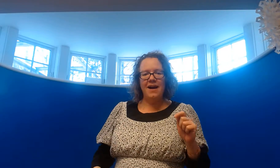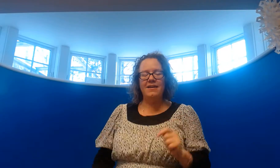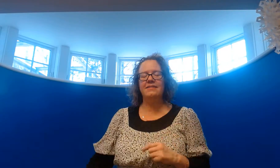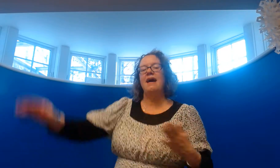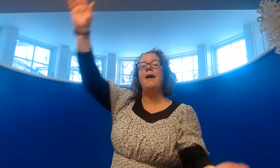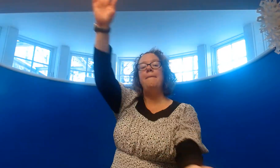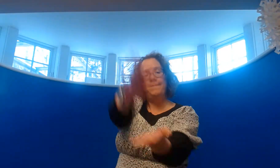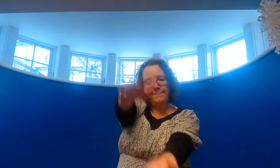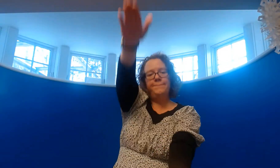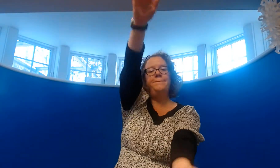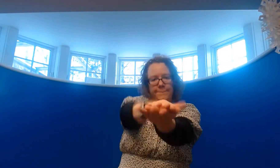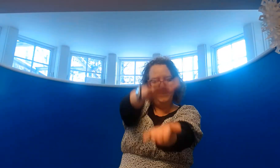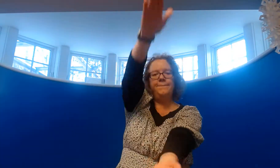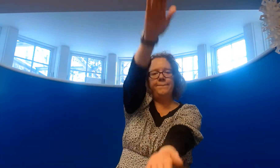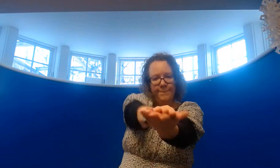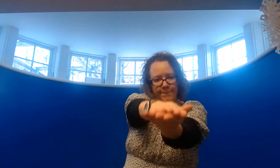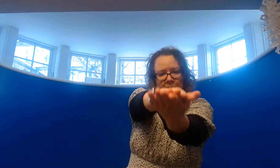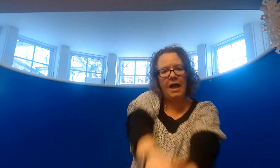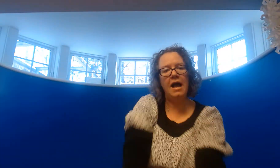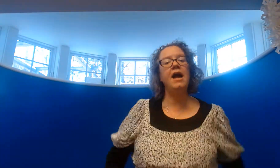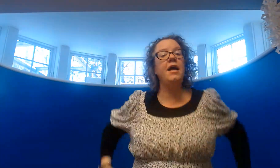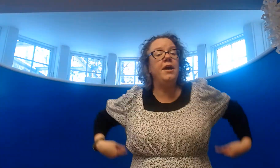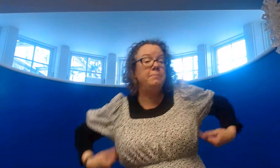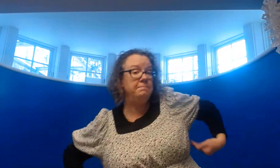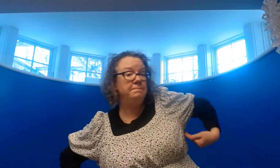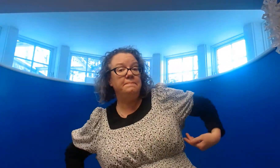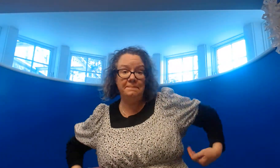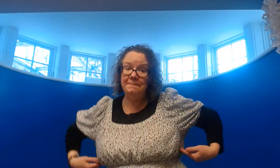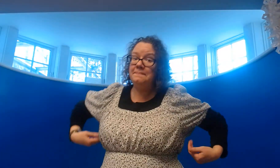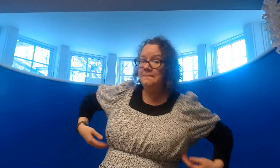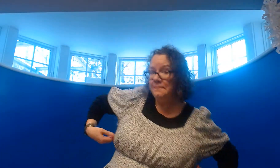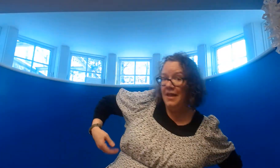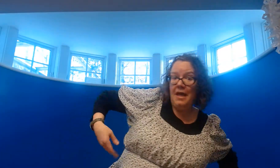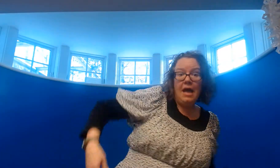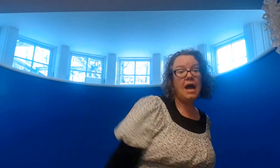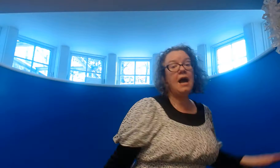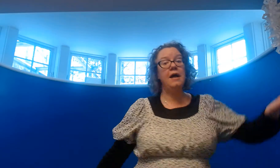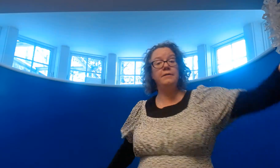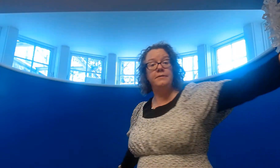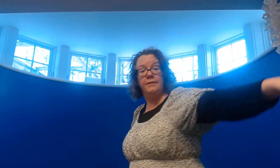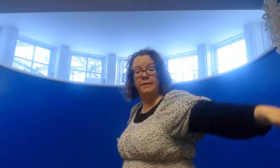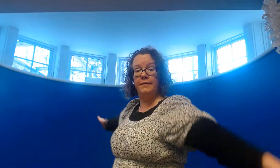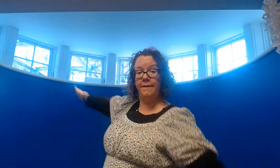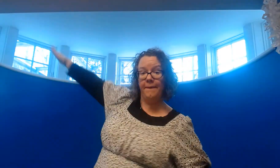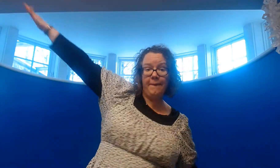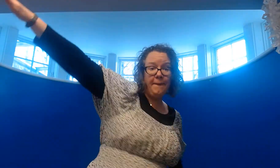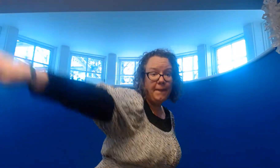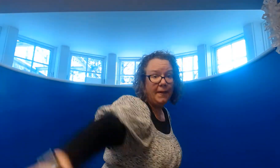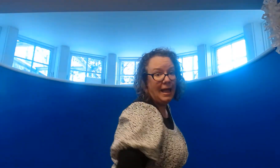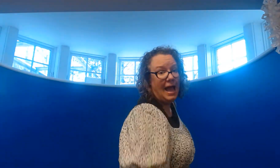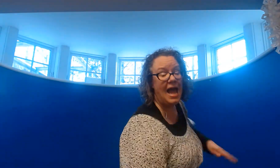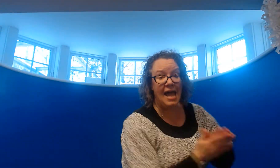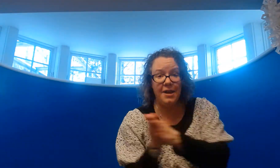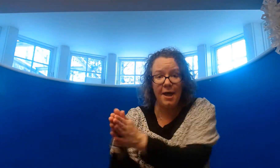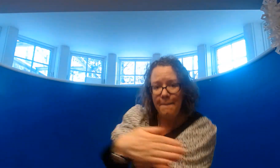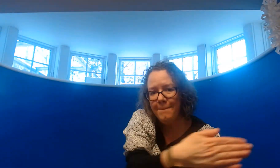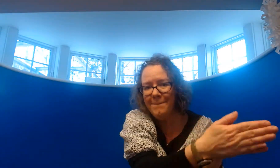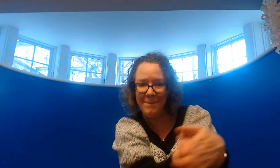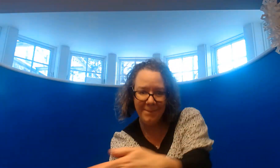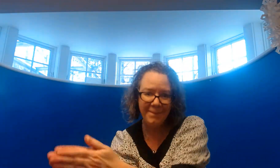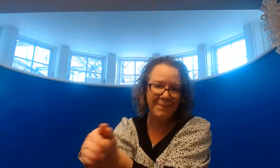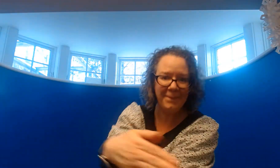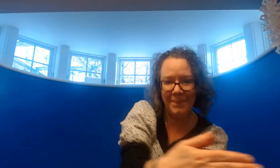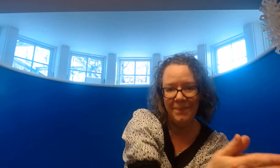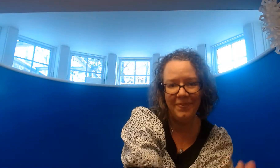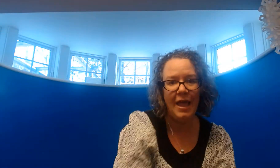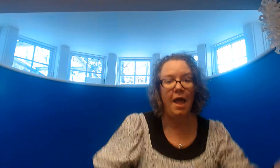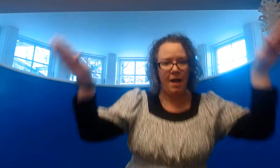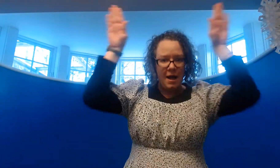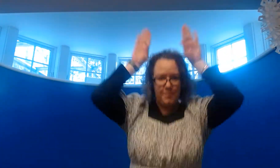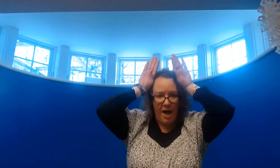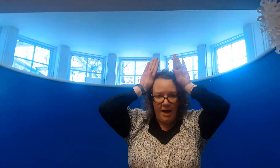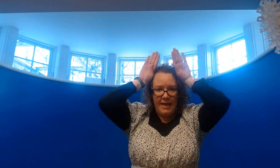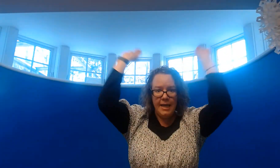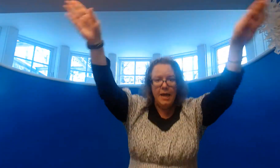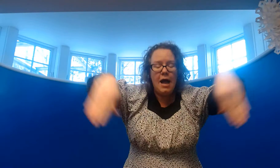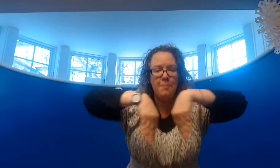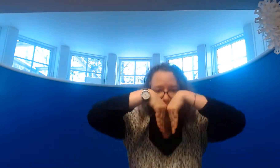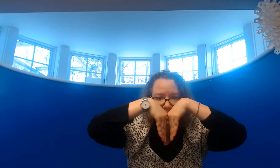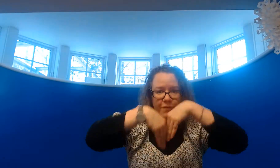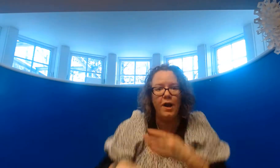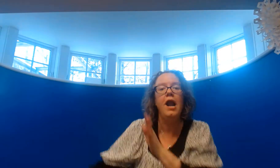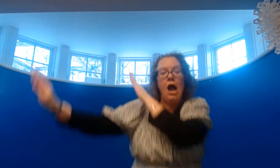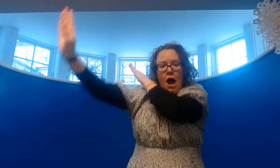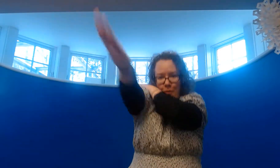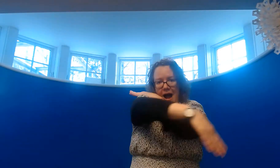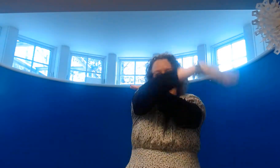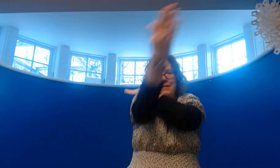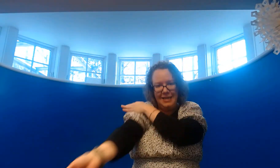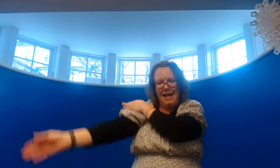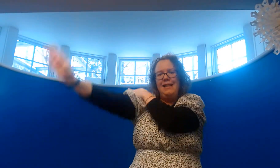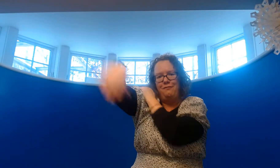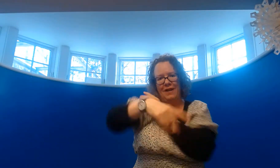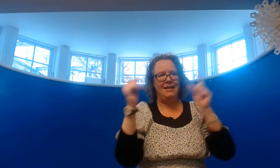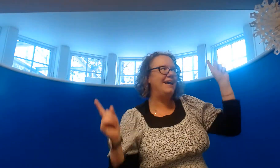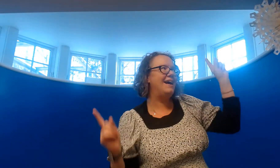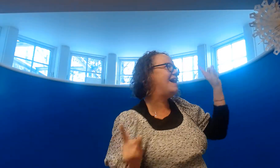a, an a, a, and a, a bunny, a beaver, a wild elephant nah nah